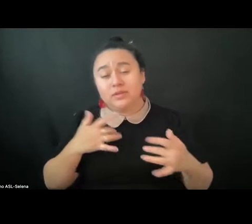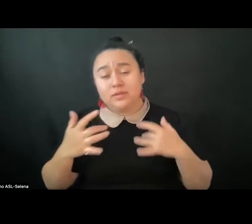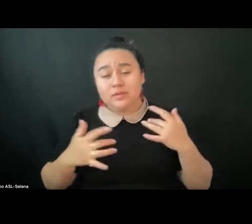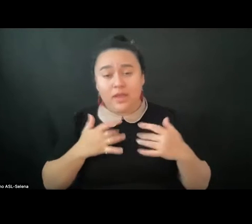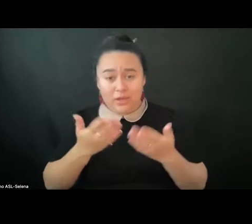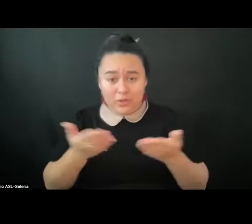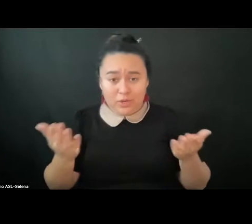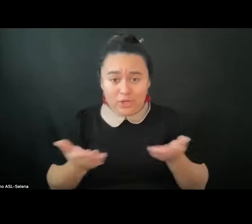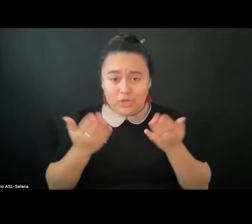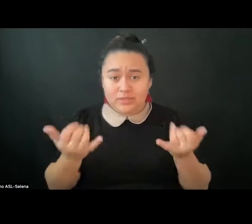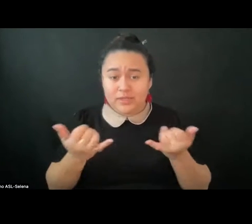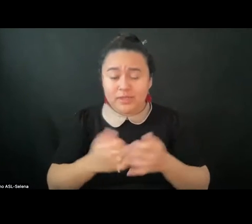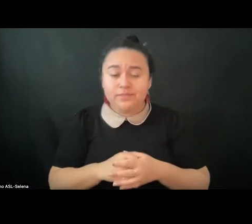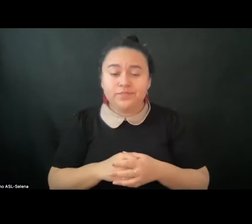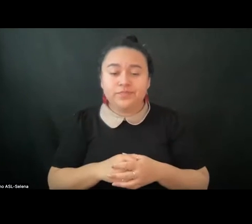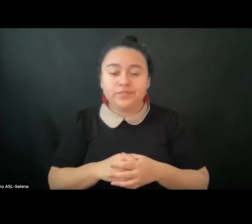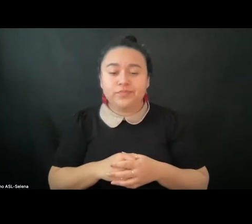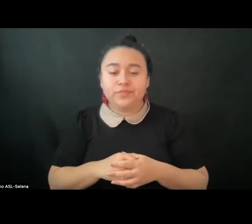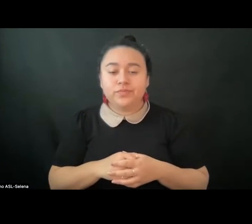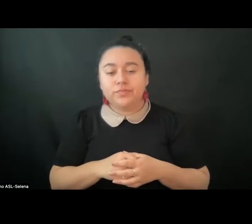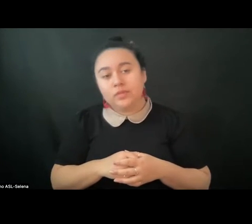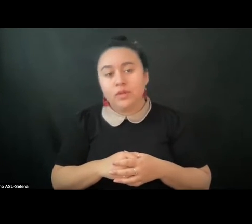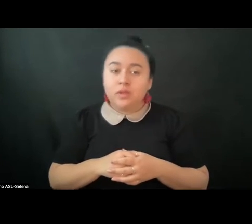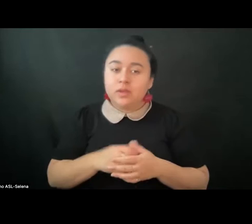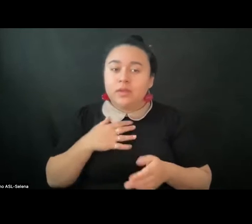with us today. My name is Keisha Knight.